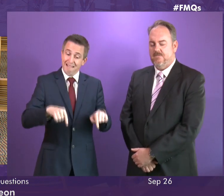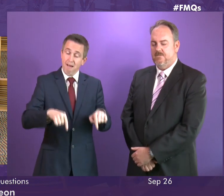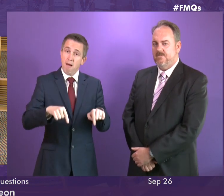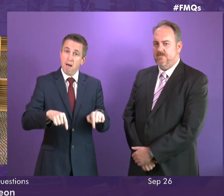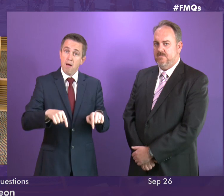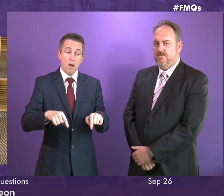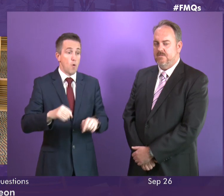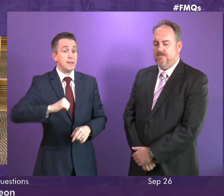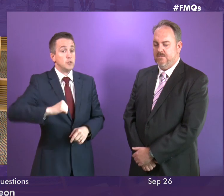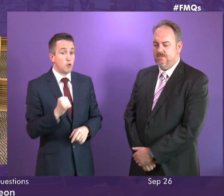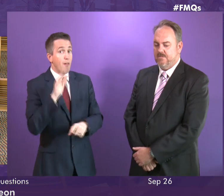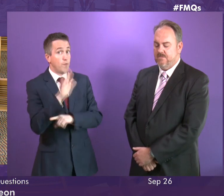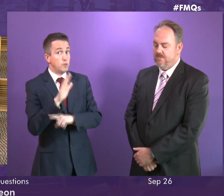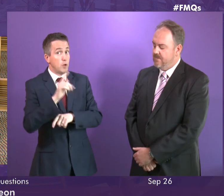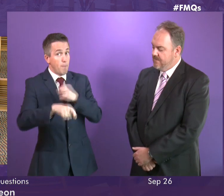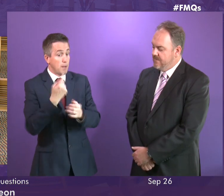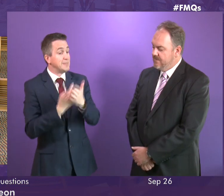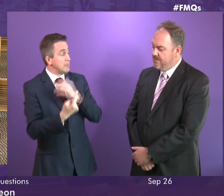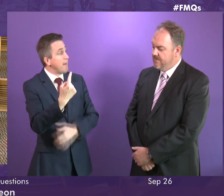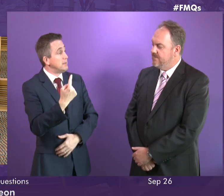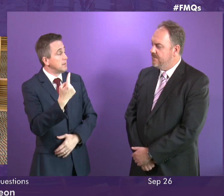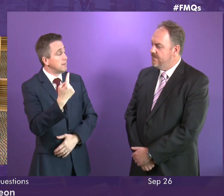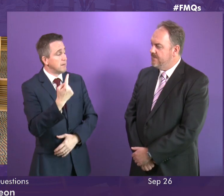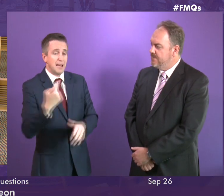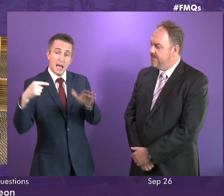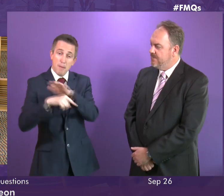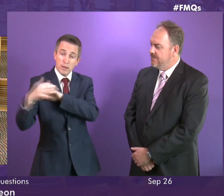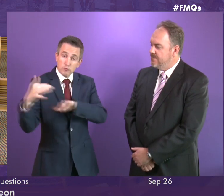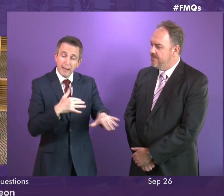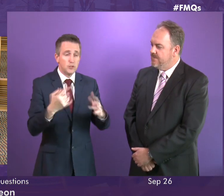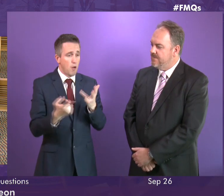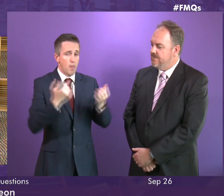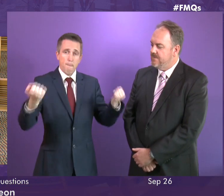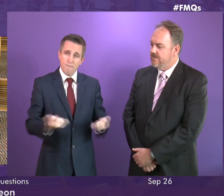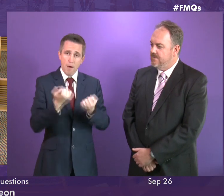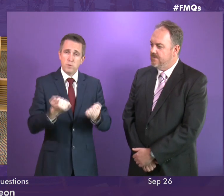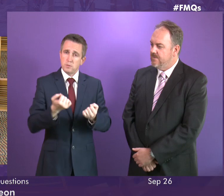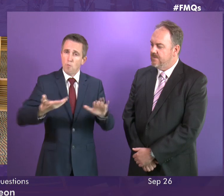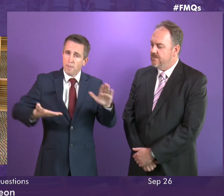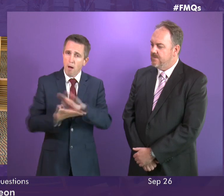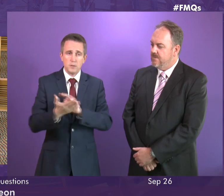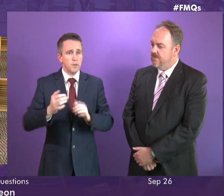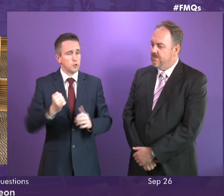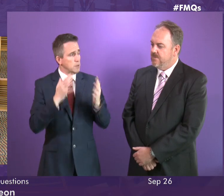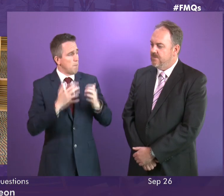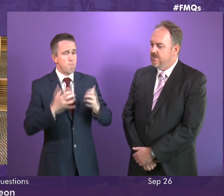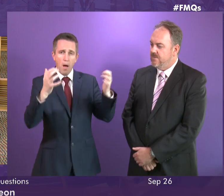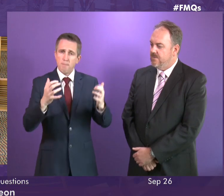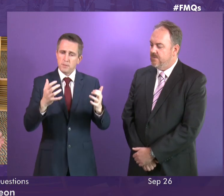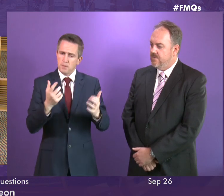Of course, when Scotland becomes an independent country, immigration powers—and all other powers—will lie in the hands of the Scottish Parliament, where they will be far better